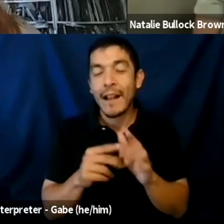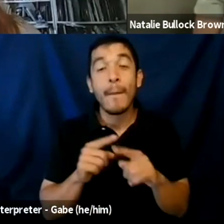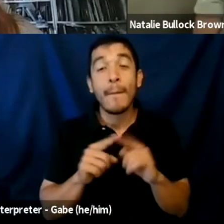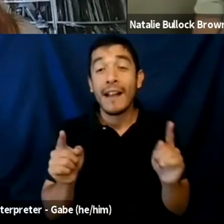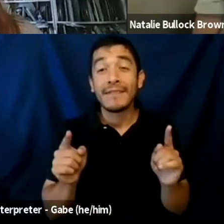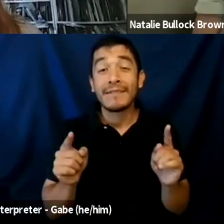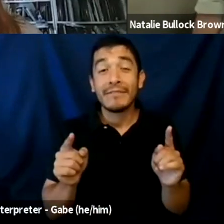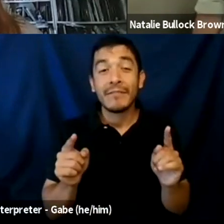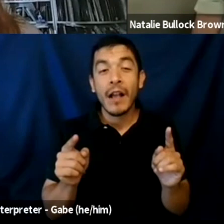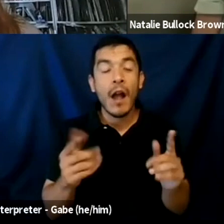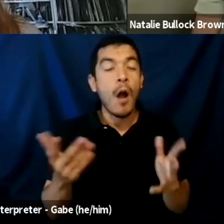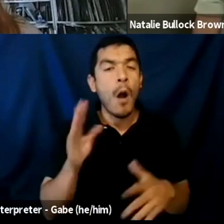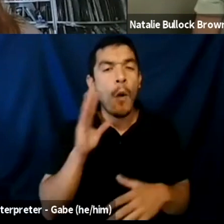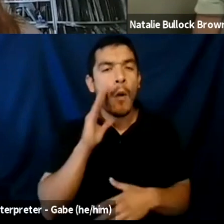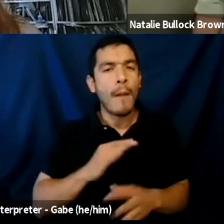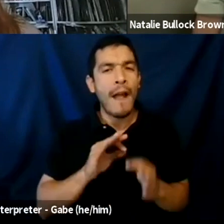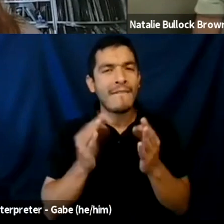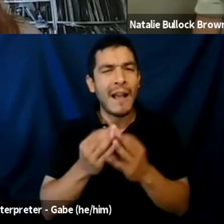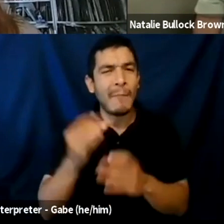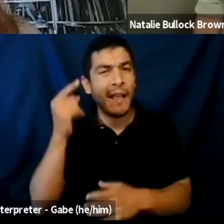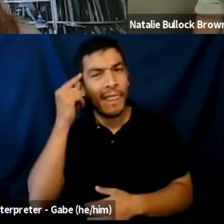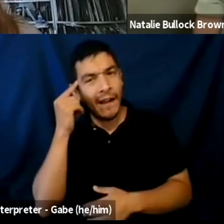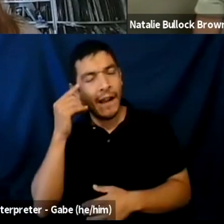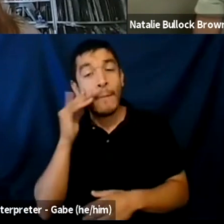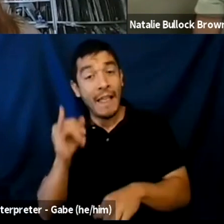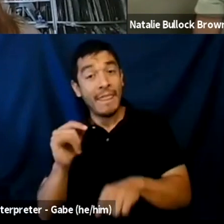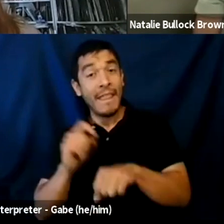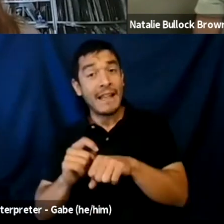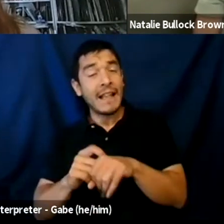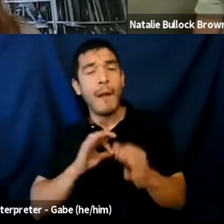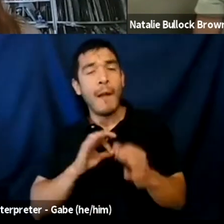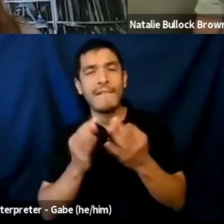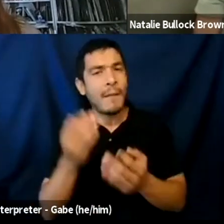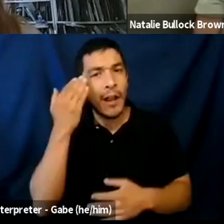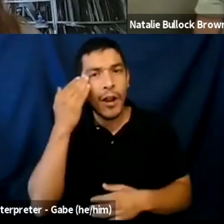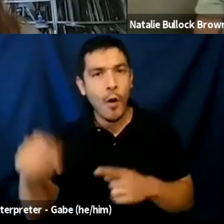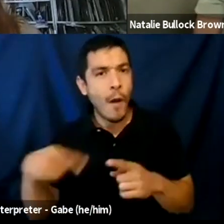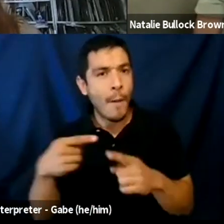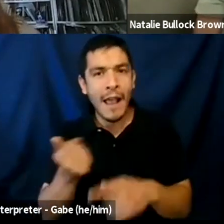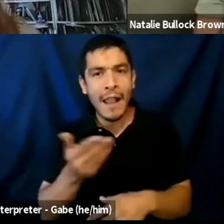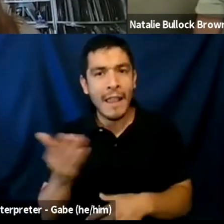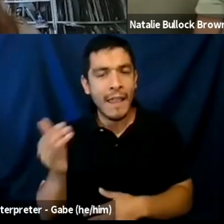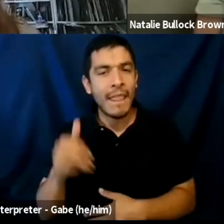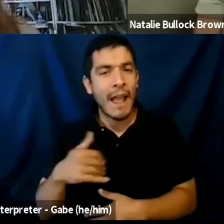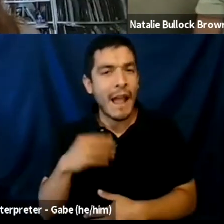What will my family think, right? Because at the time my family didn't know about any of the things I had been going through.